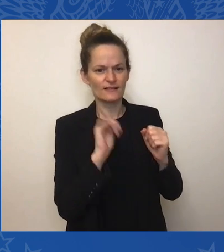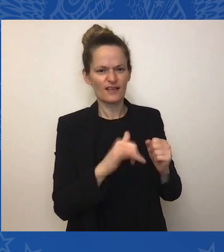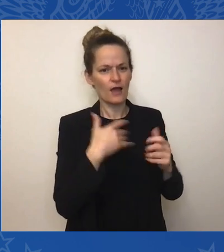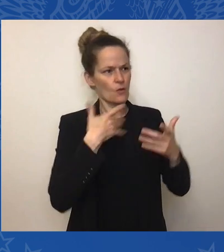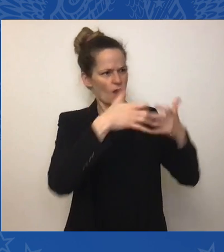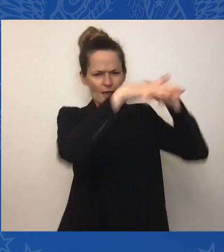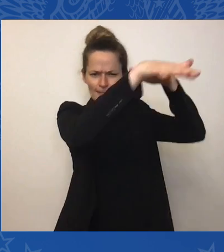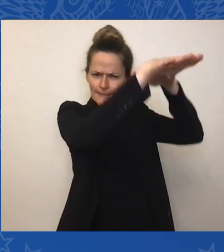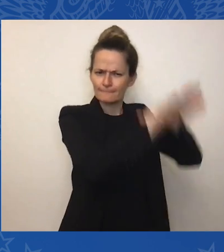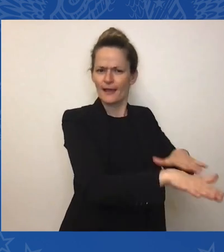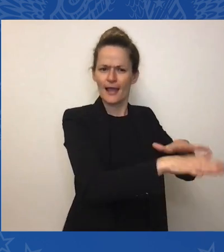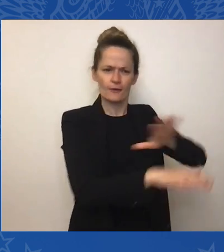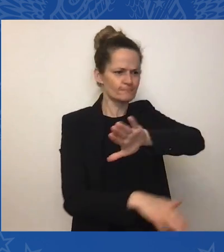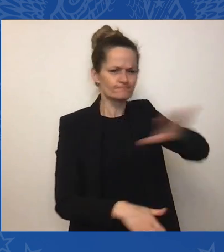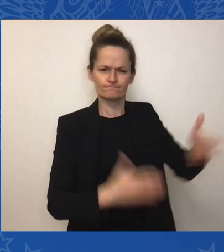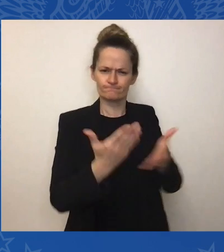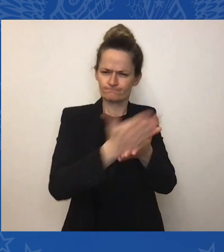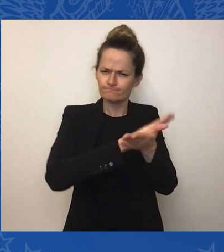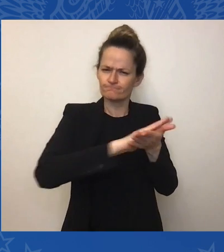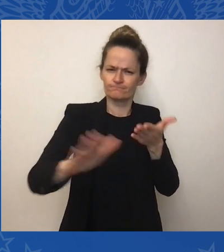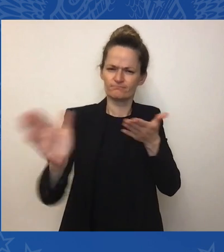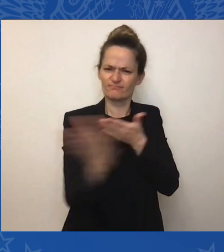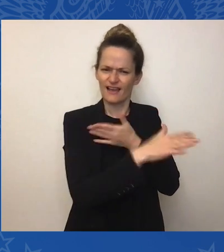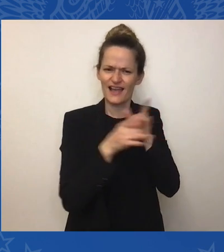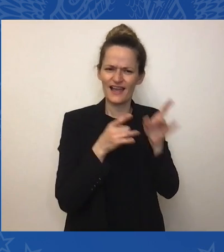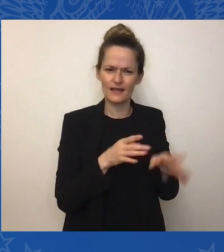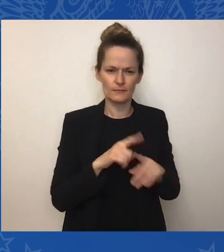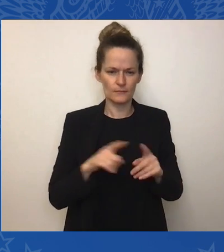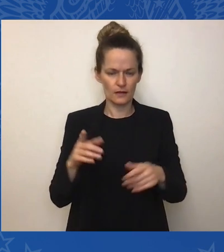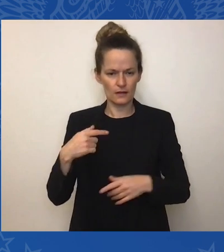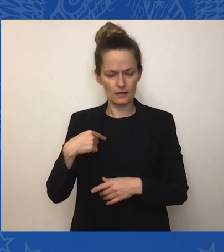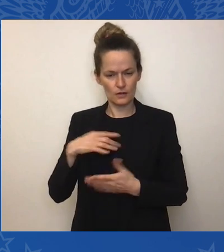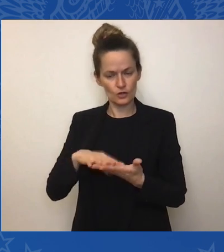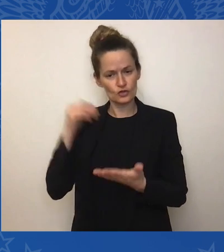But I learned a lesson: You can't eliminate hate.